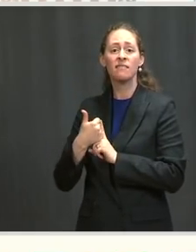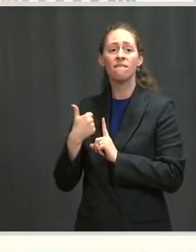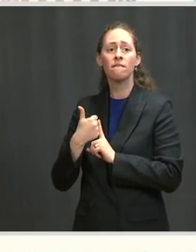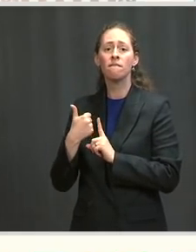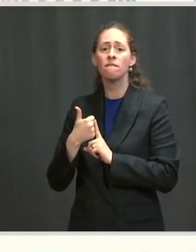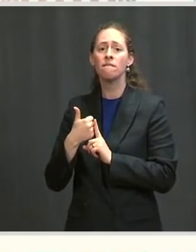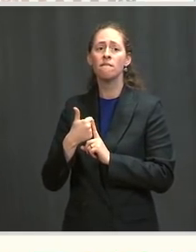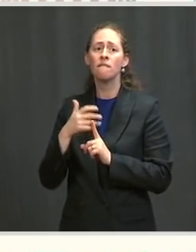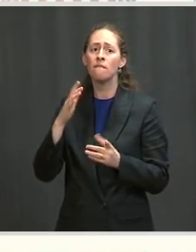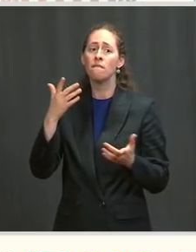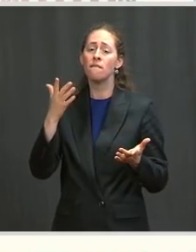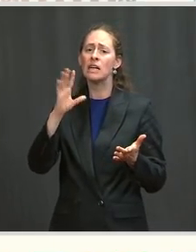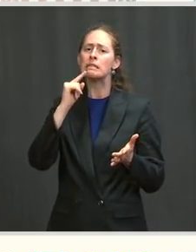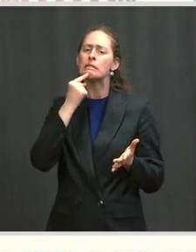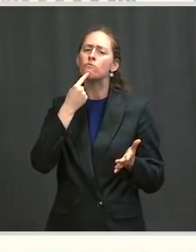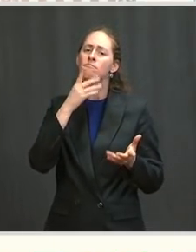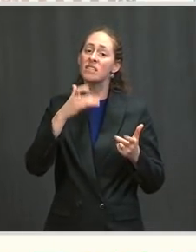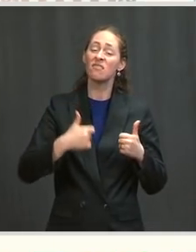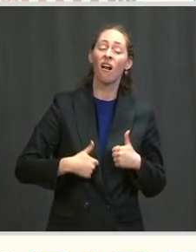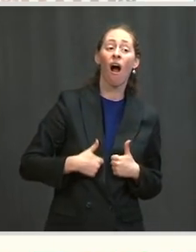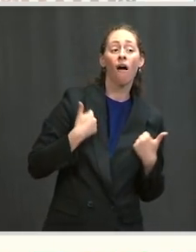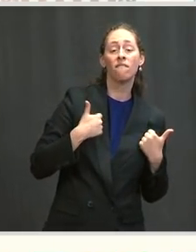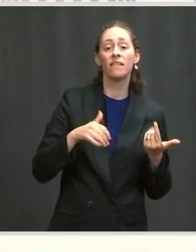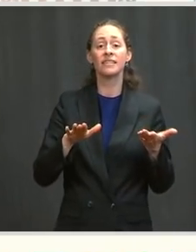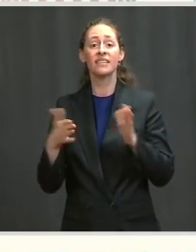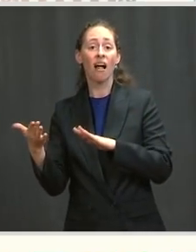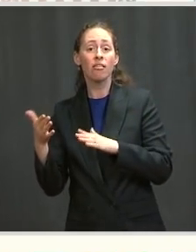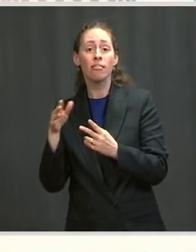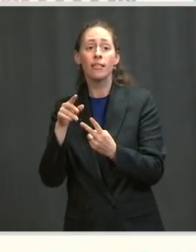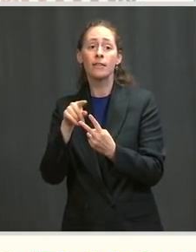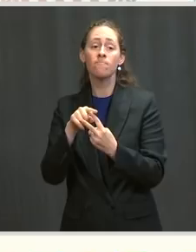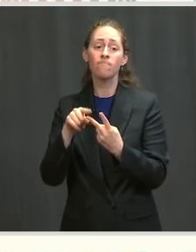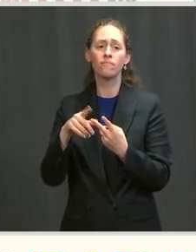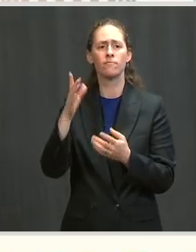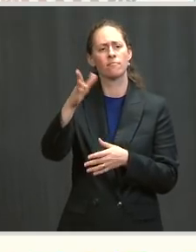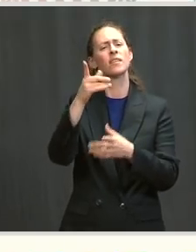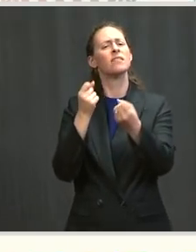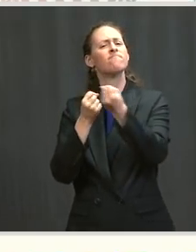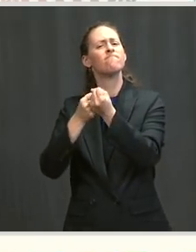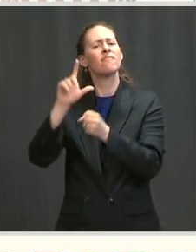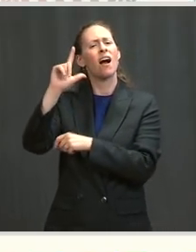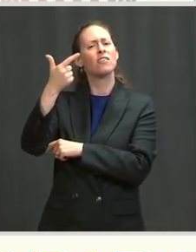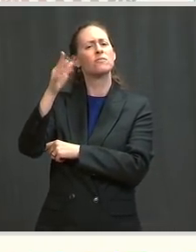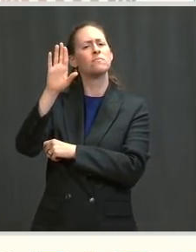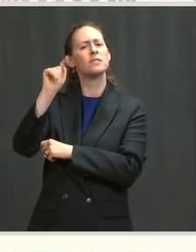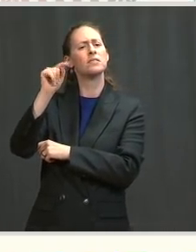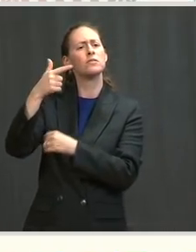And supporting and celebrating our LGBTQ+ community is a matter of compassion and decency,